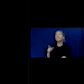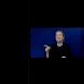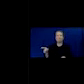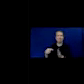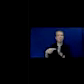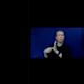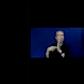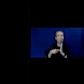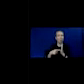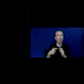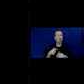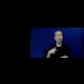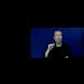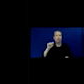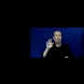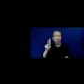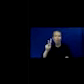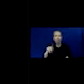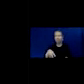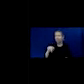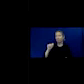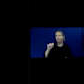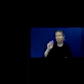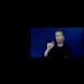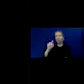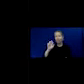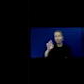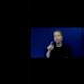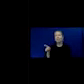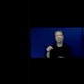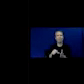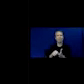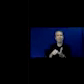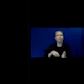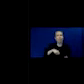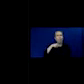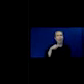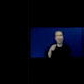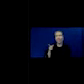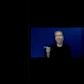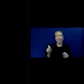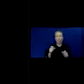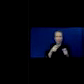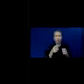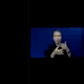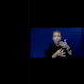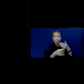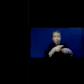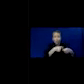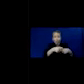the oil on those machines and was tinkering with their engine.